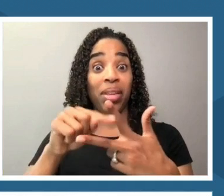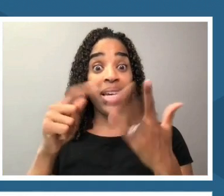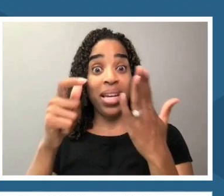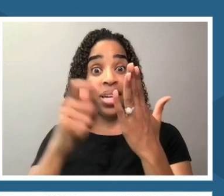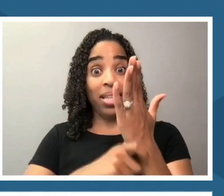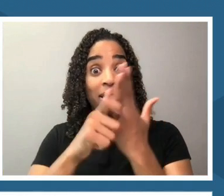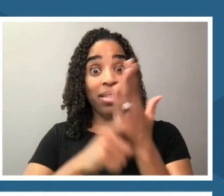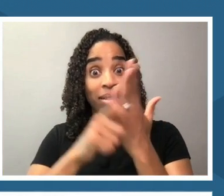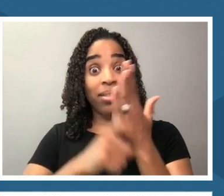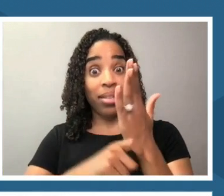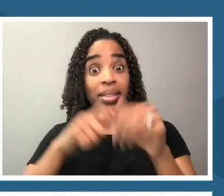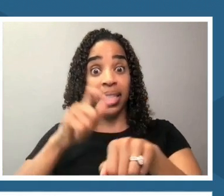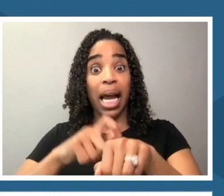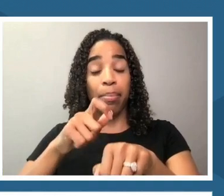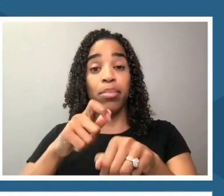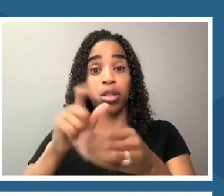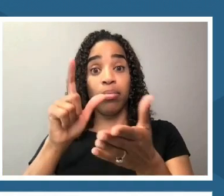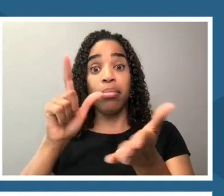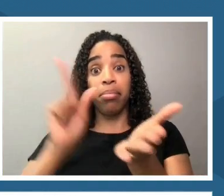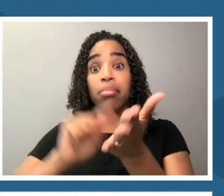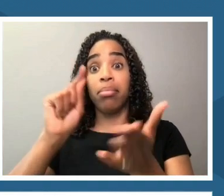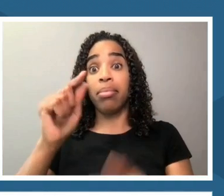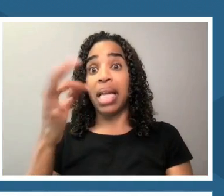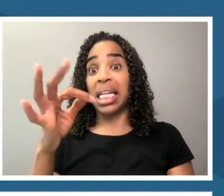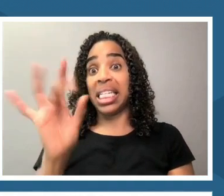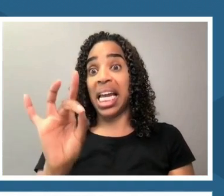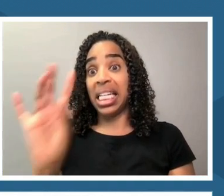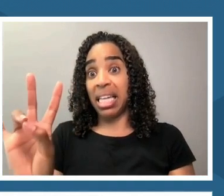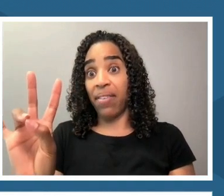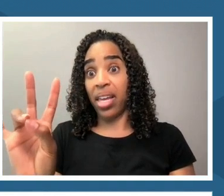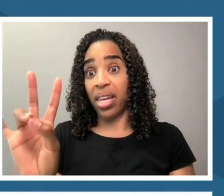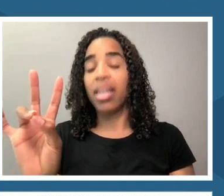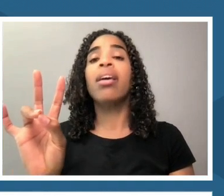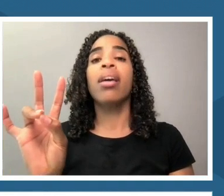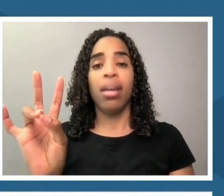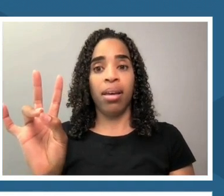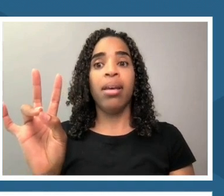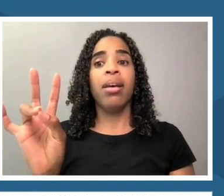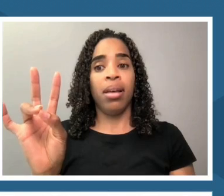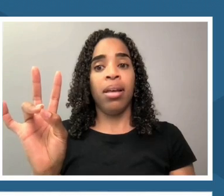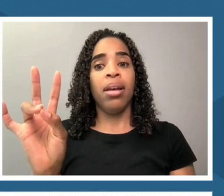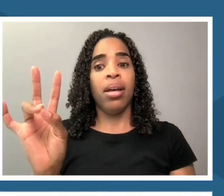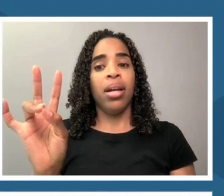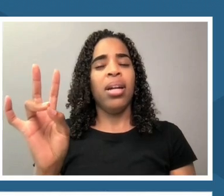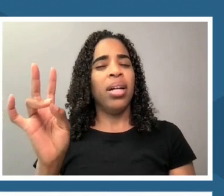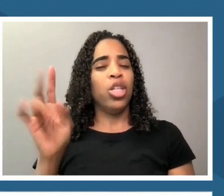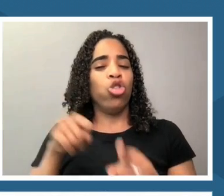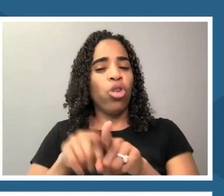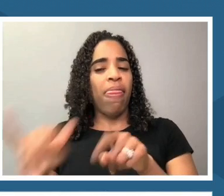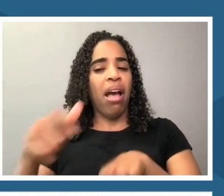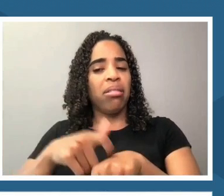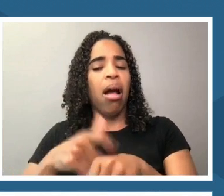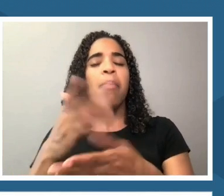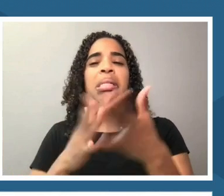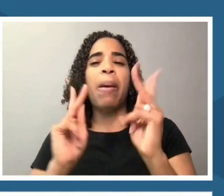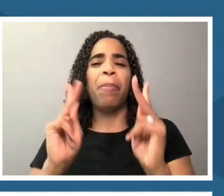published in 1987 uh and even at the time it did face some backlash among